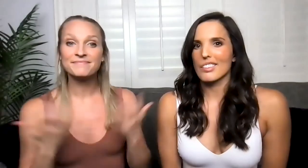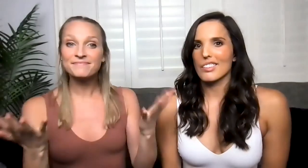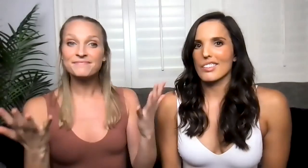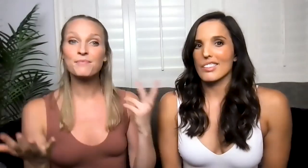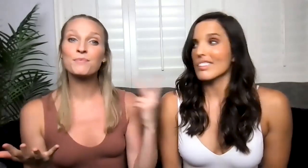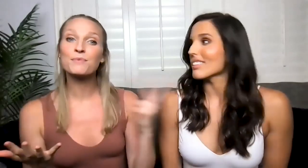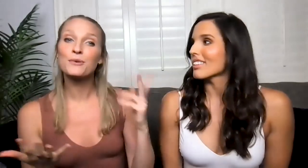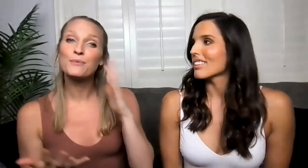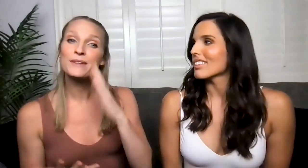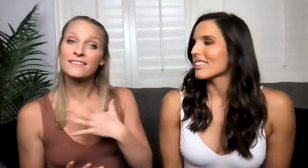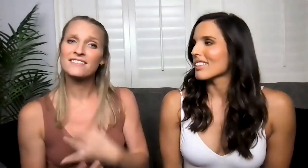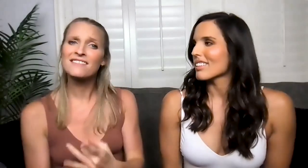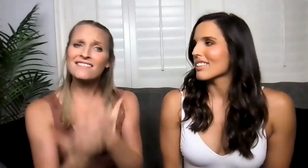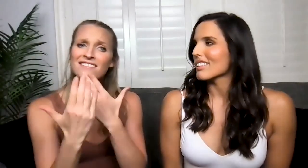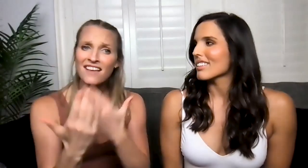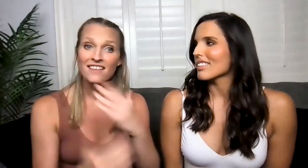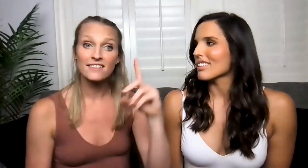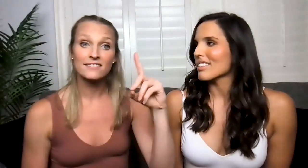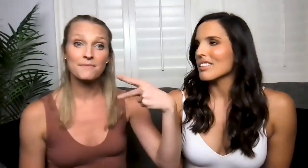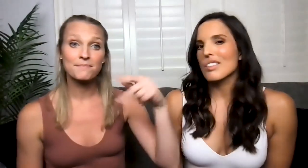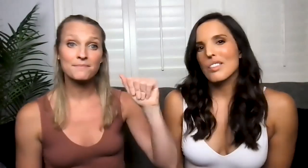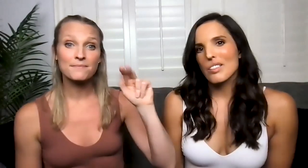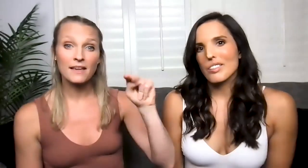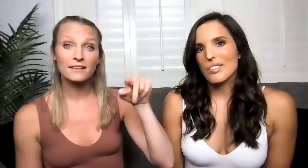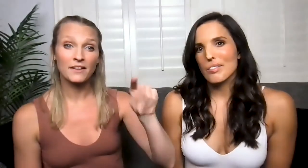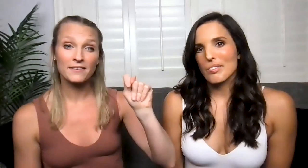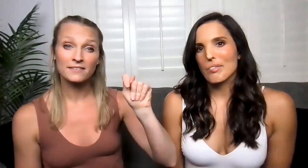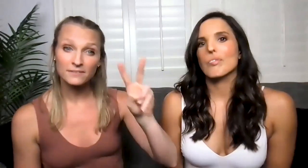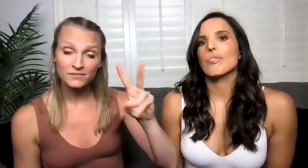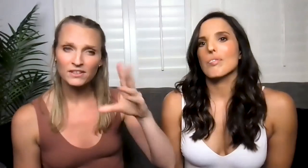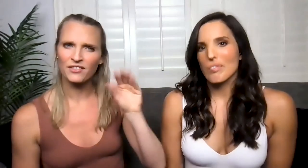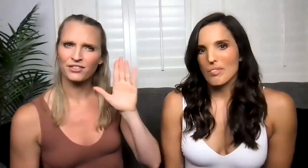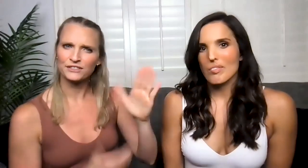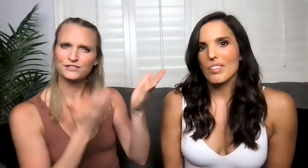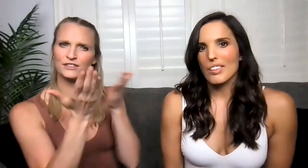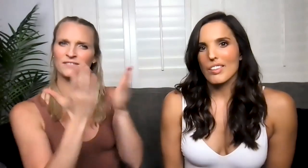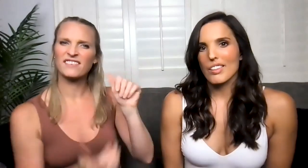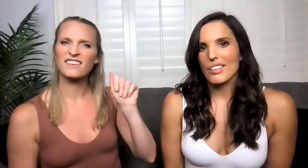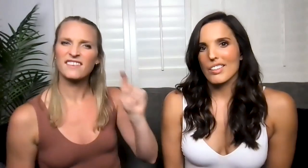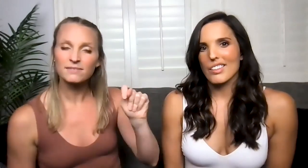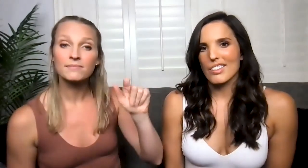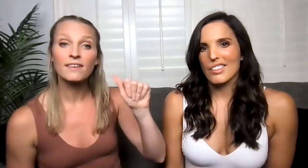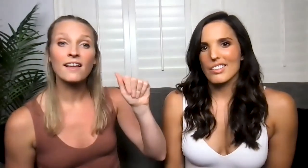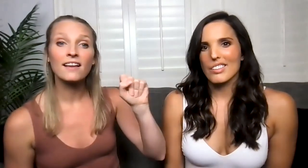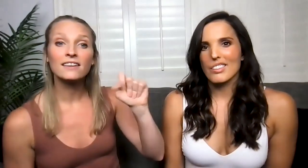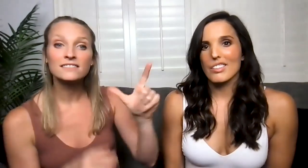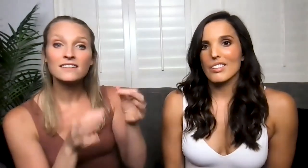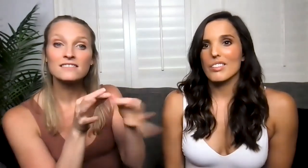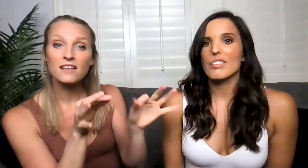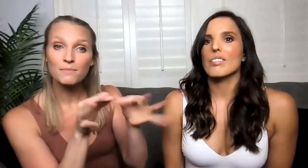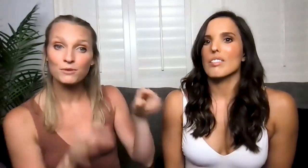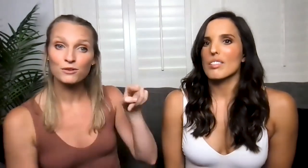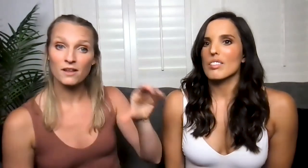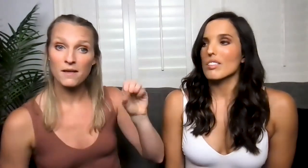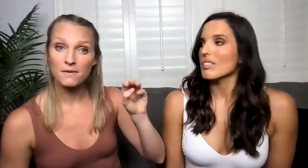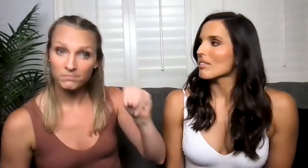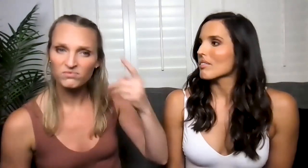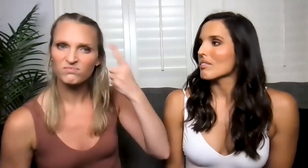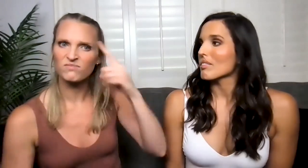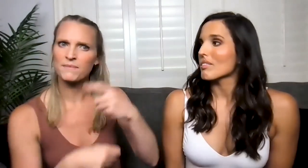We would like to thank DPAN.tv and their services at aslcaptions.com